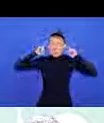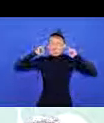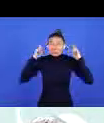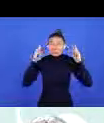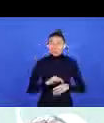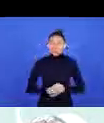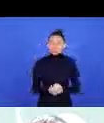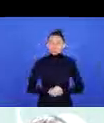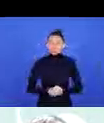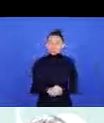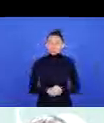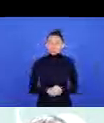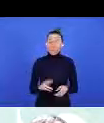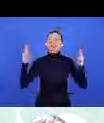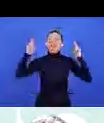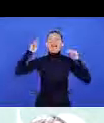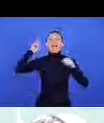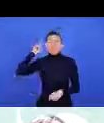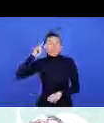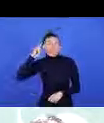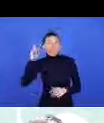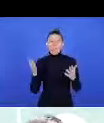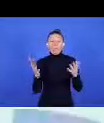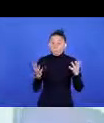. After receiving the implant